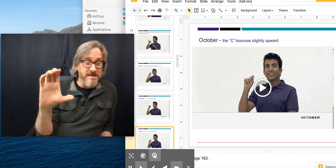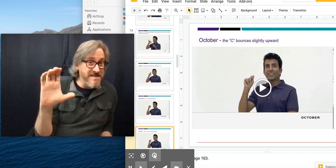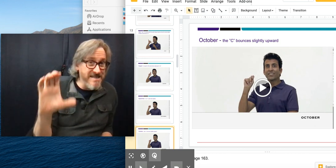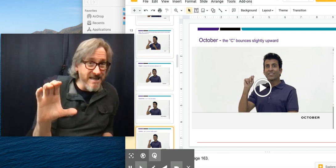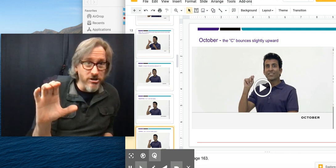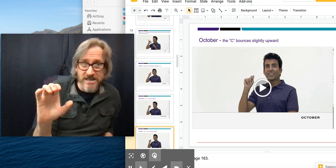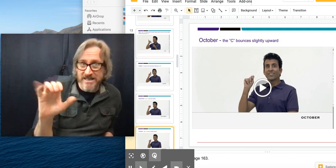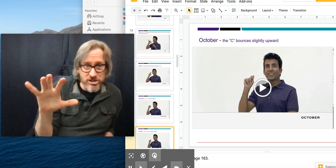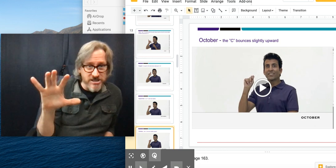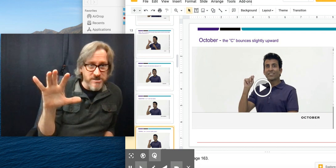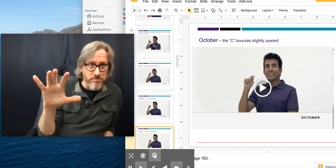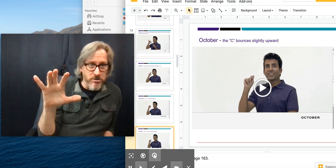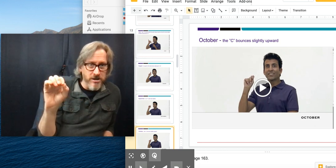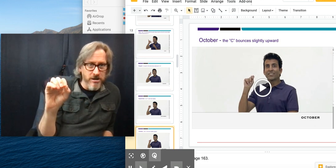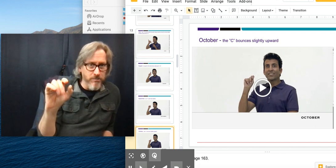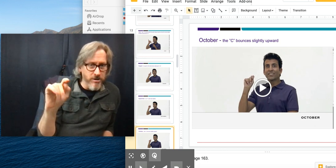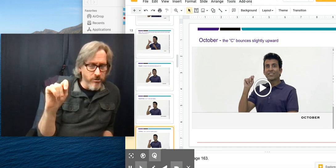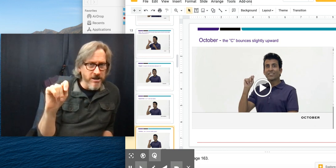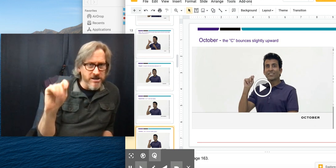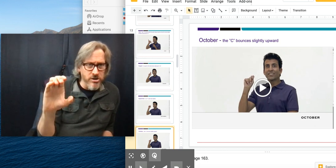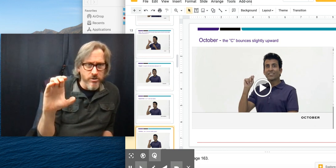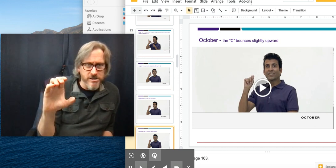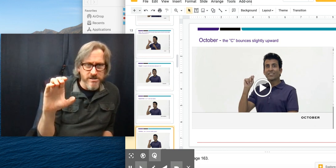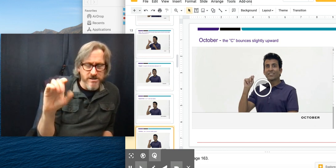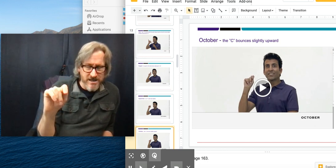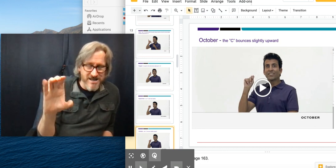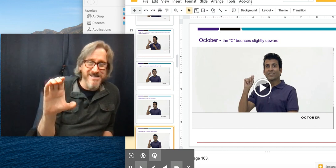the C looks like it just exploded but it really does go to us it does